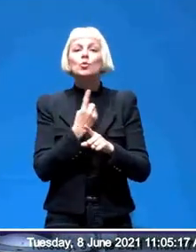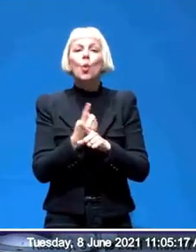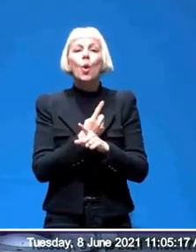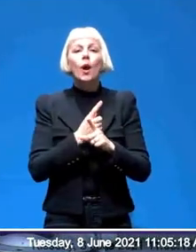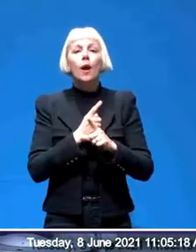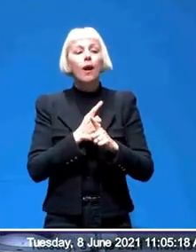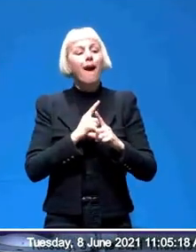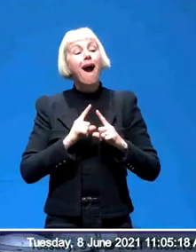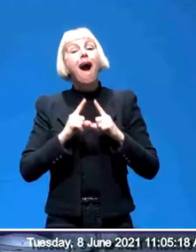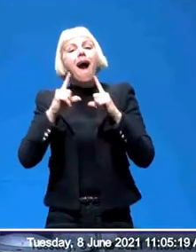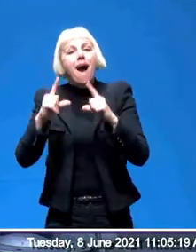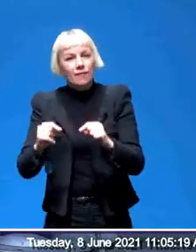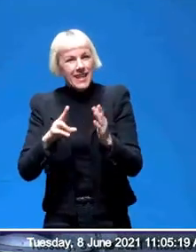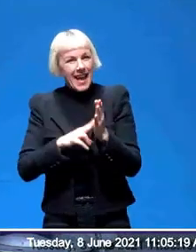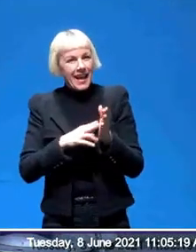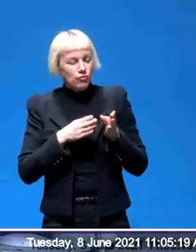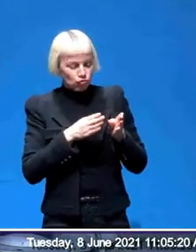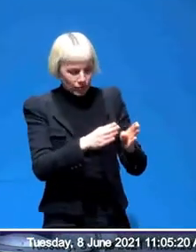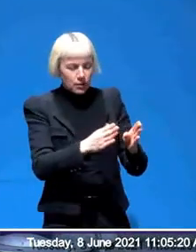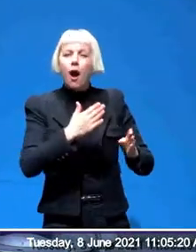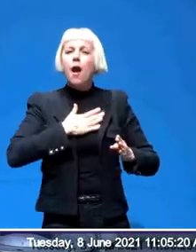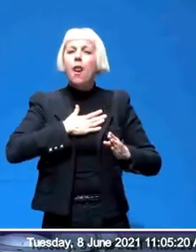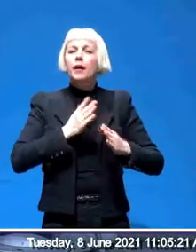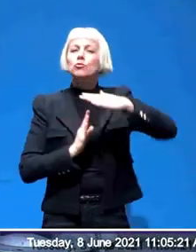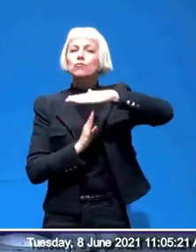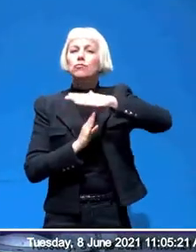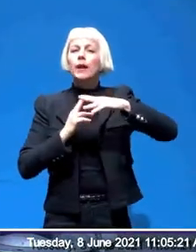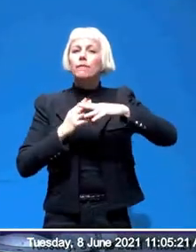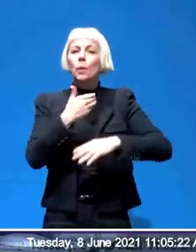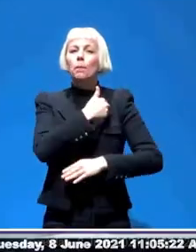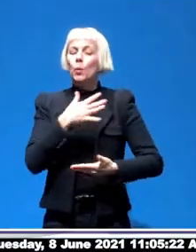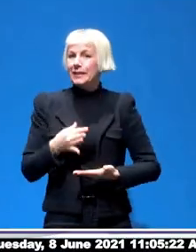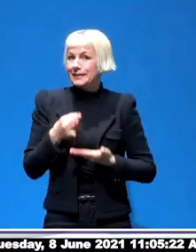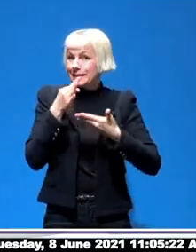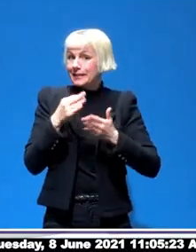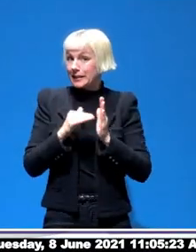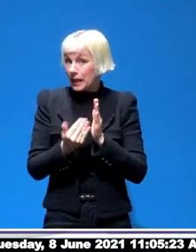if it's appropriate, we might take a morning tea adjournment now. Yes.